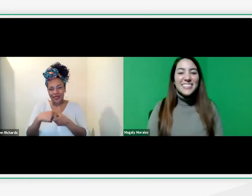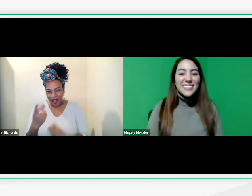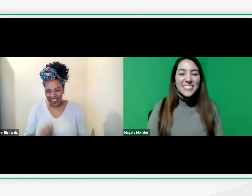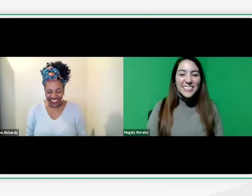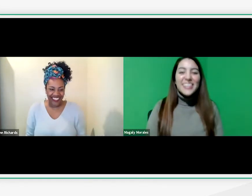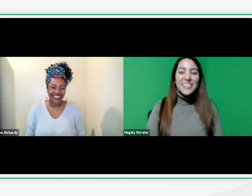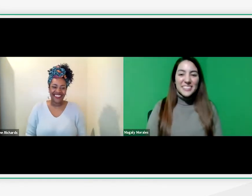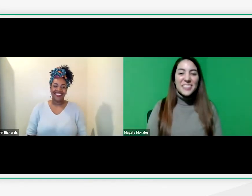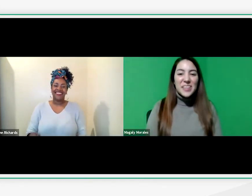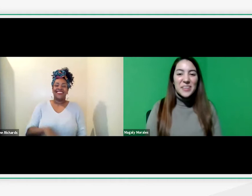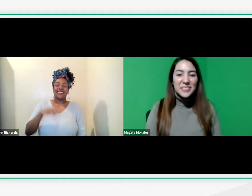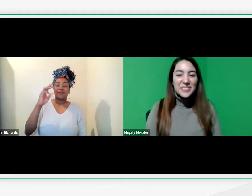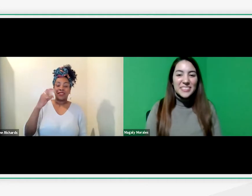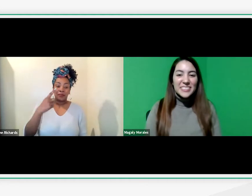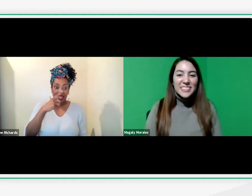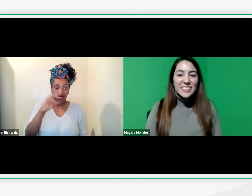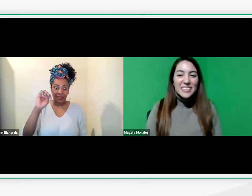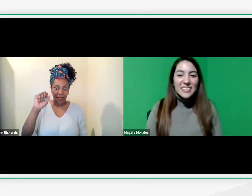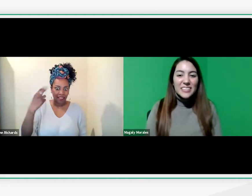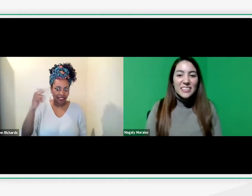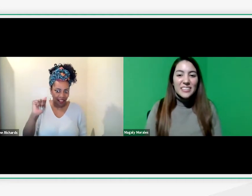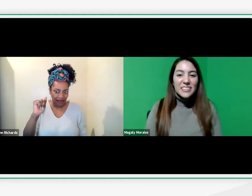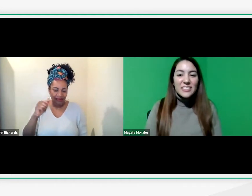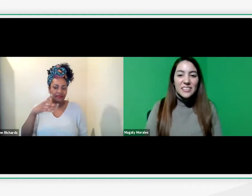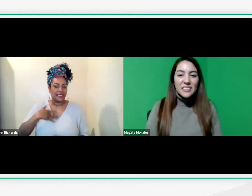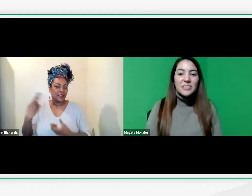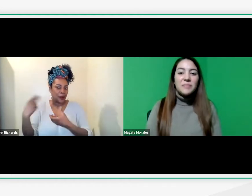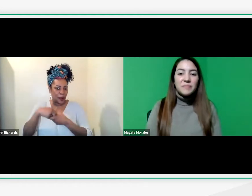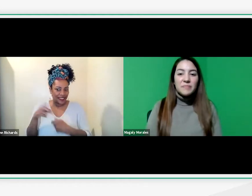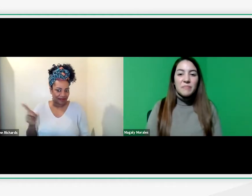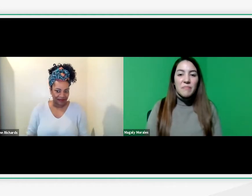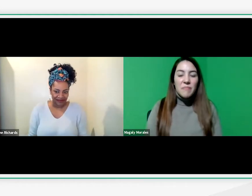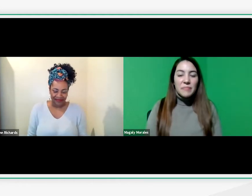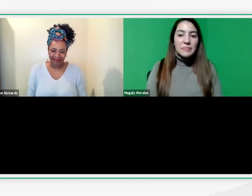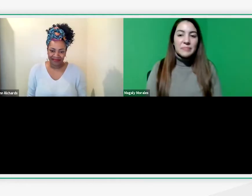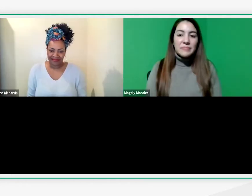Hi, thank you for joining us. >>MAGALY MORALES: Hi! >>ROXANN RICHARDS: